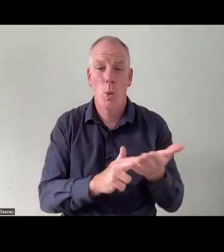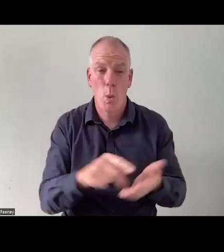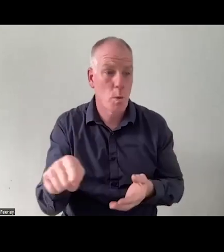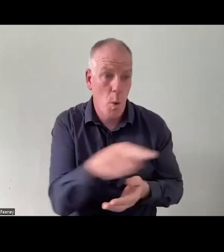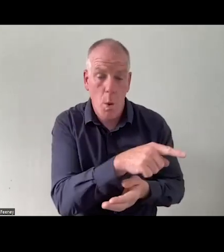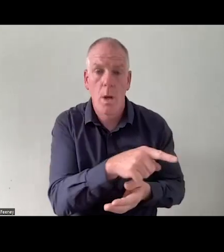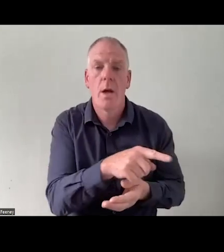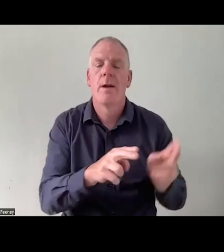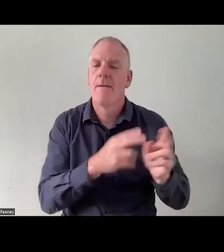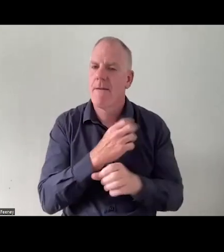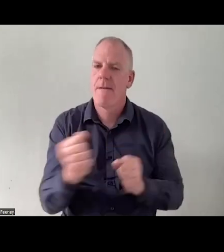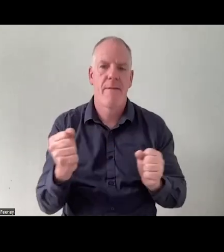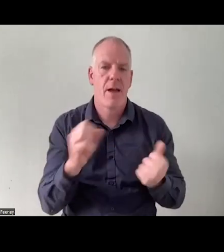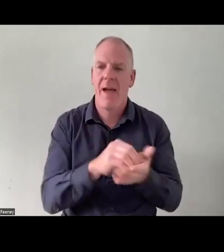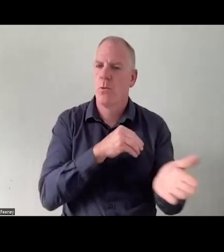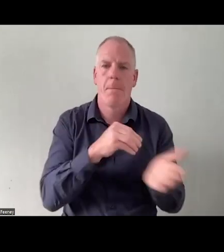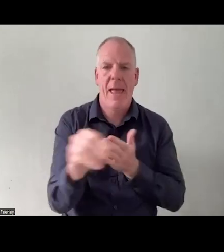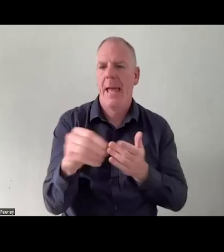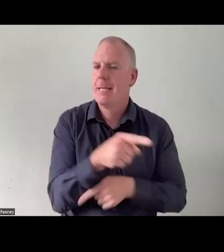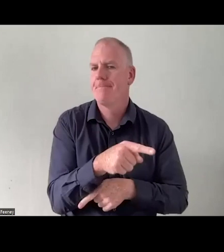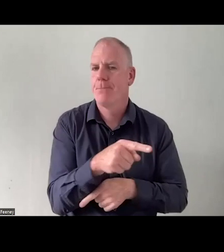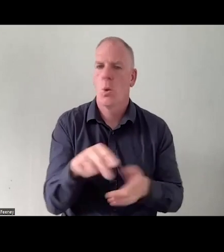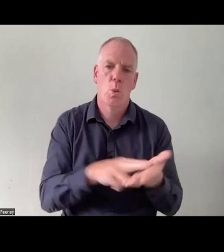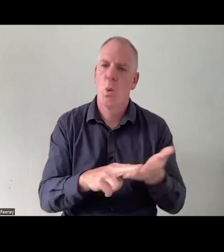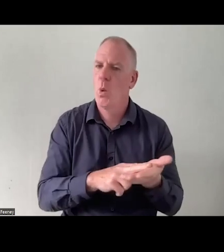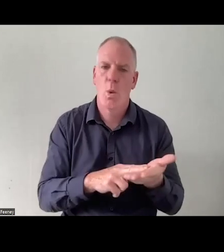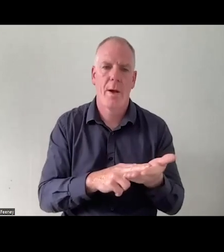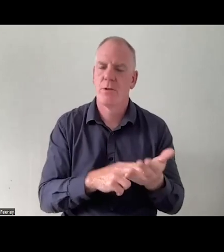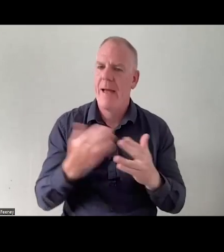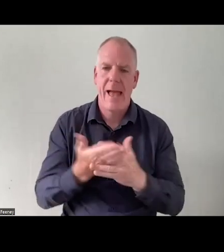should never, ever pay to use or access these codes.